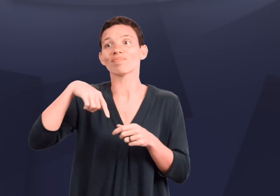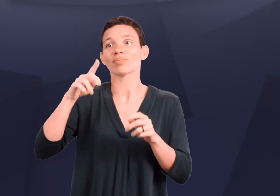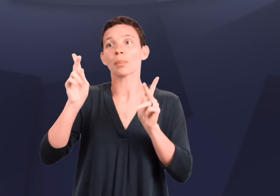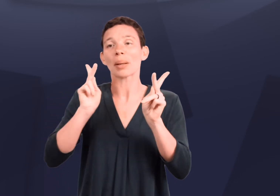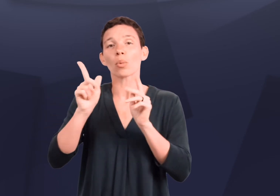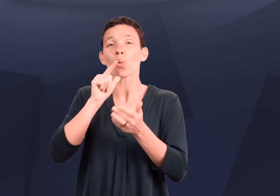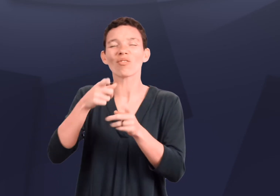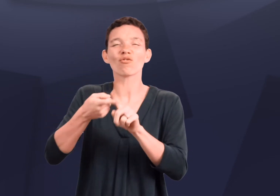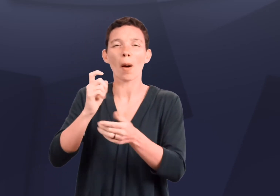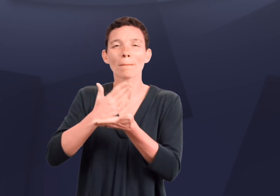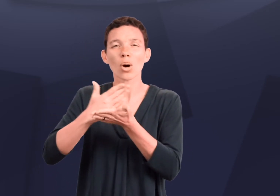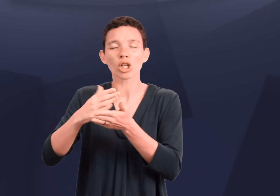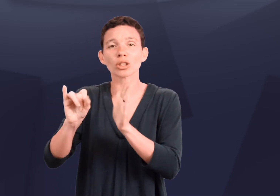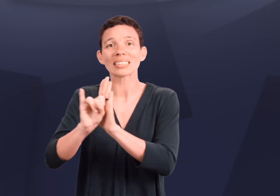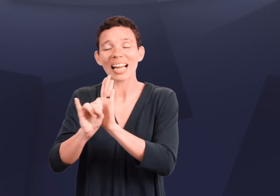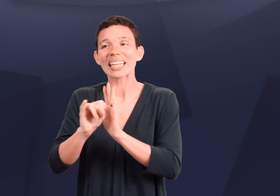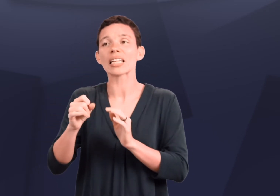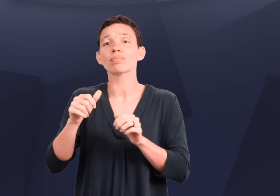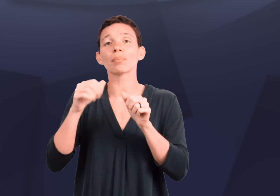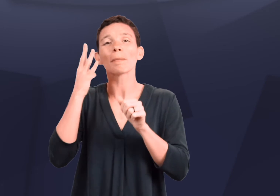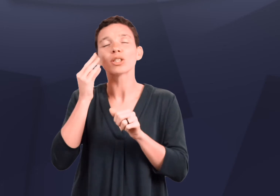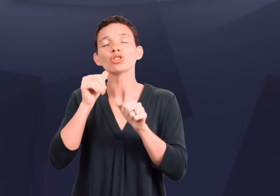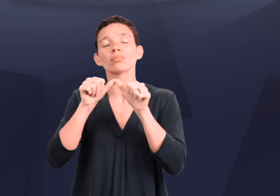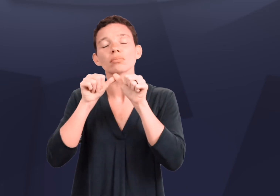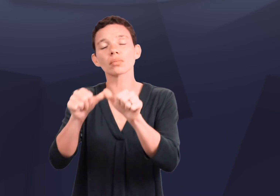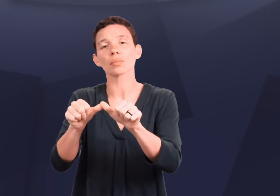These are something that marginalized people experience constantly.